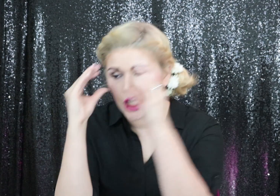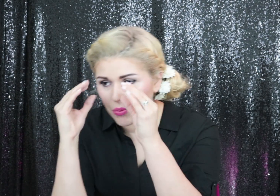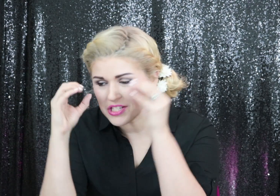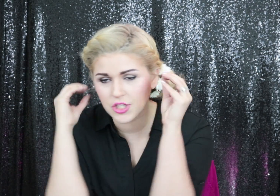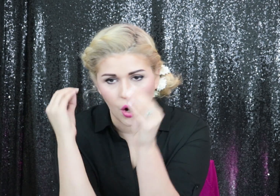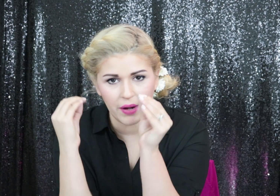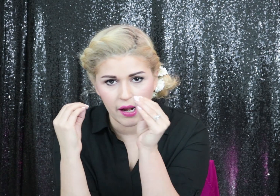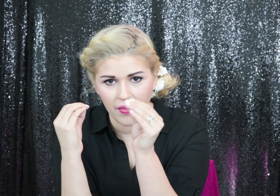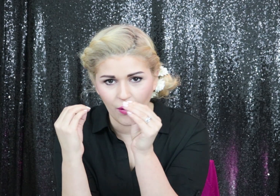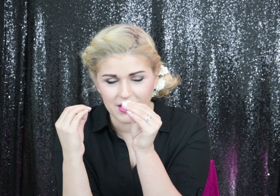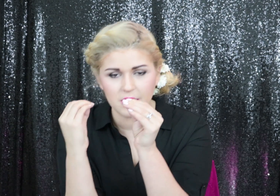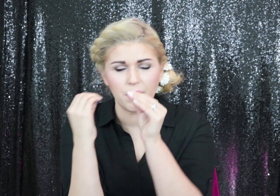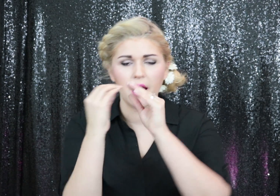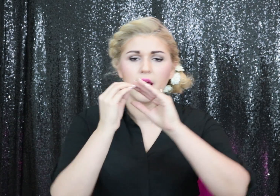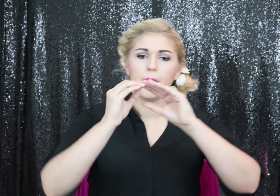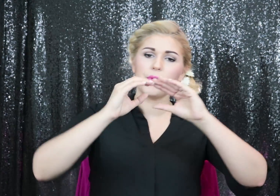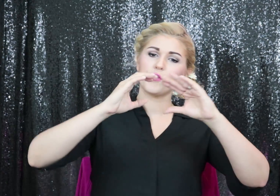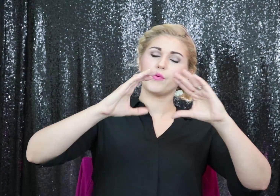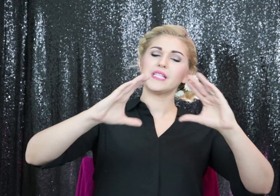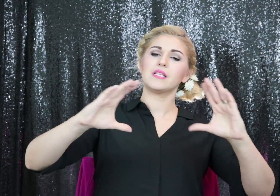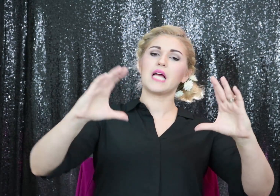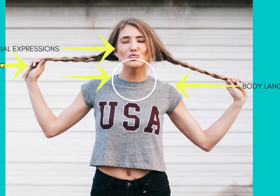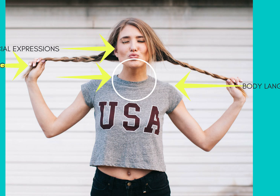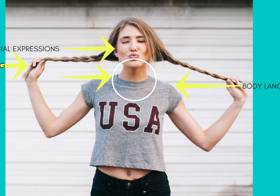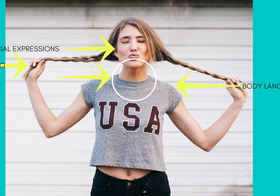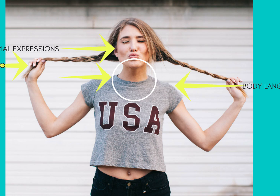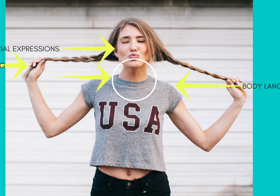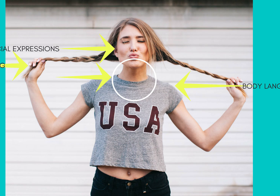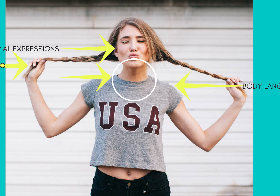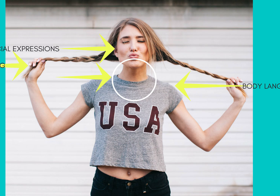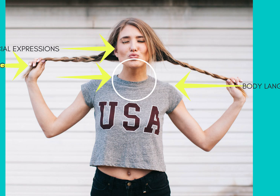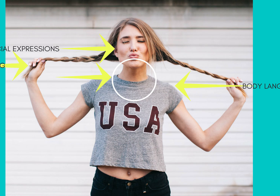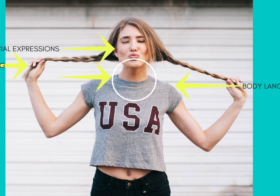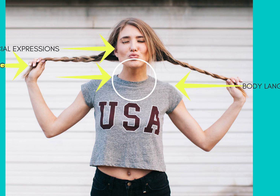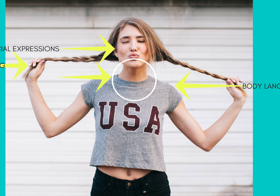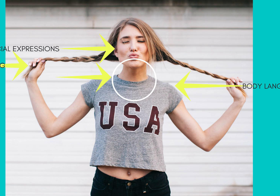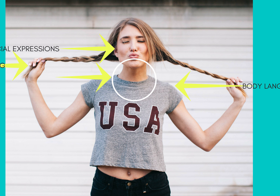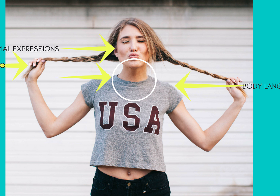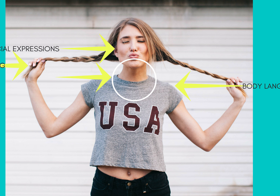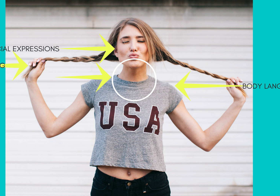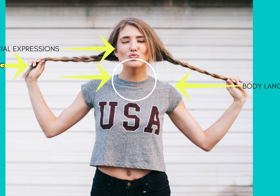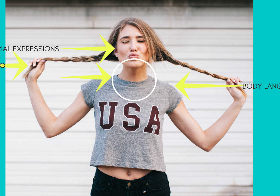Then you would zone in on that one spot. But for the rest of the time, you're just here, right here in this spot right here.